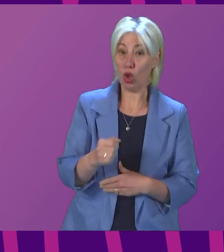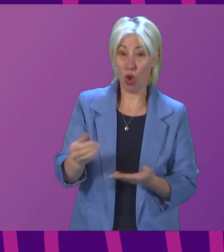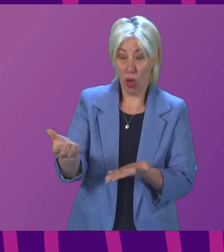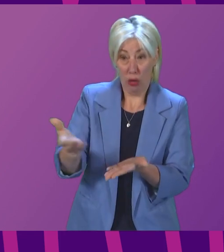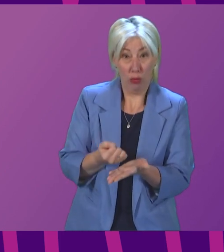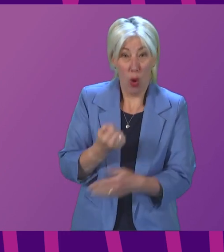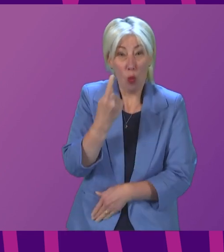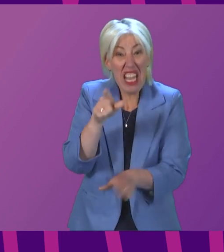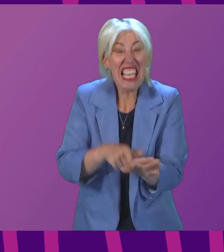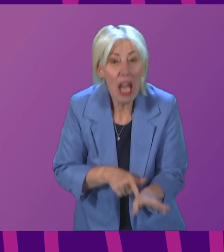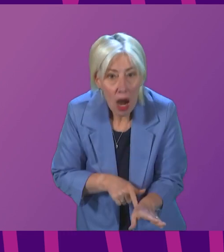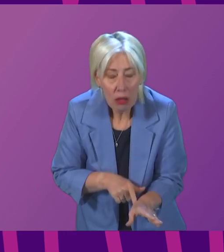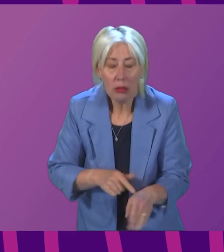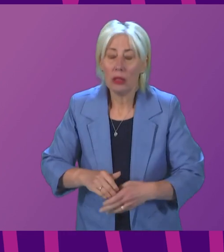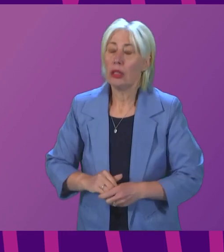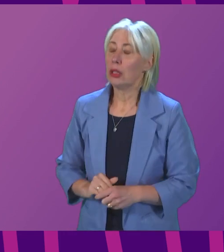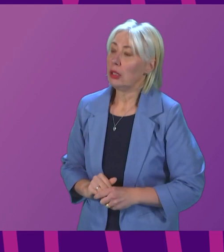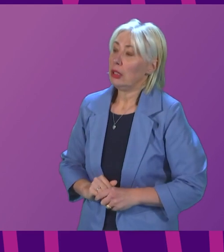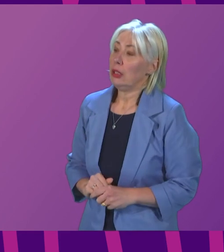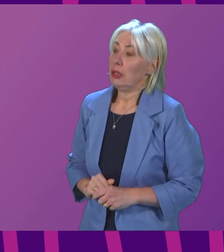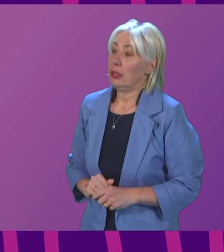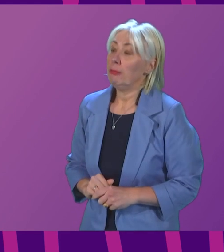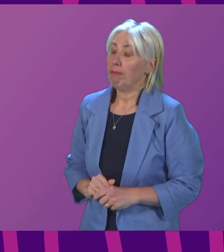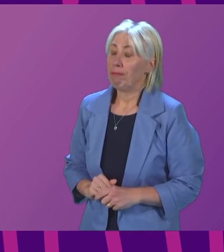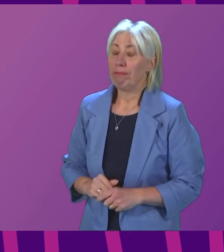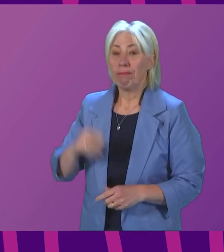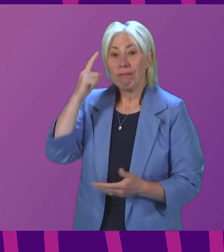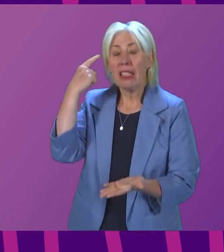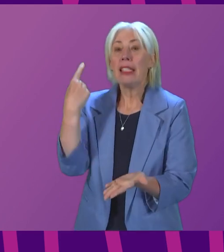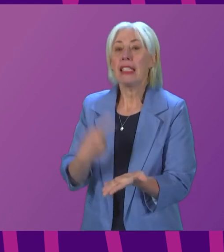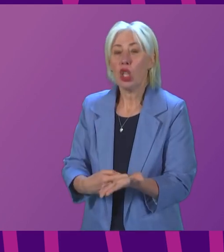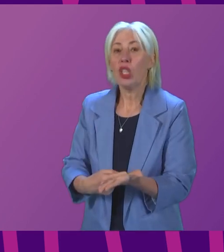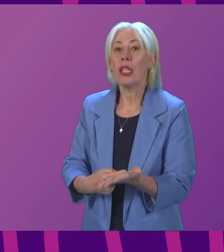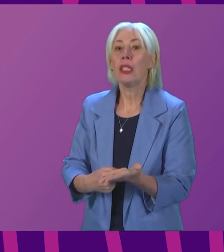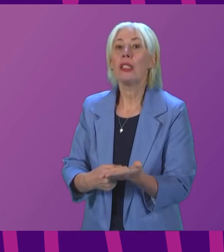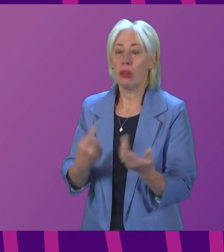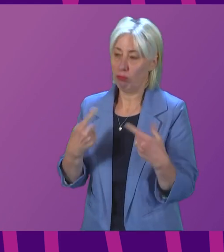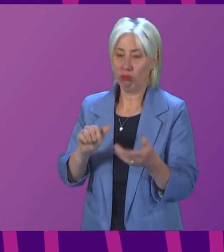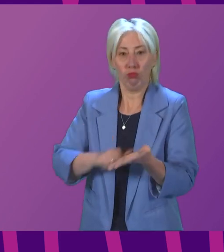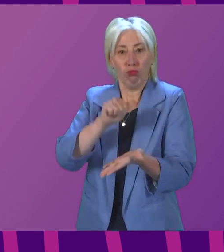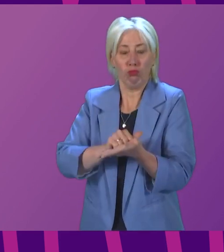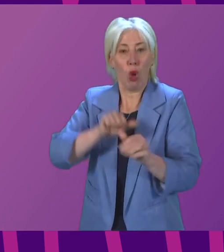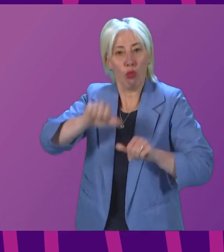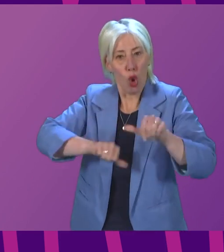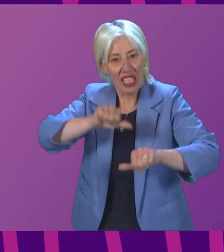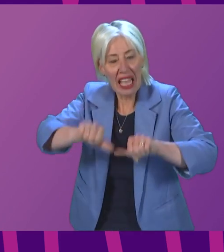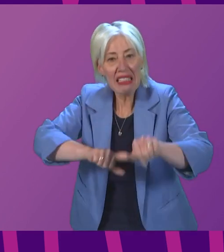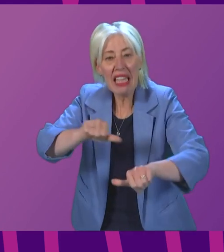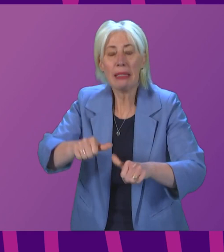The decisions that were taken at the time were in line with proper processes and procedures